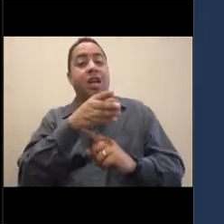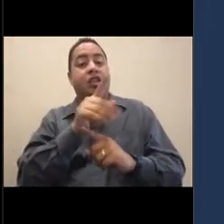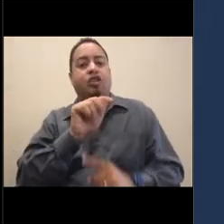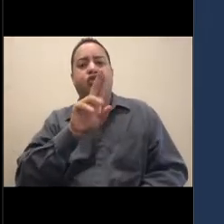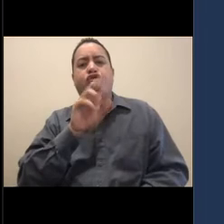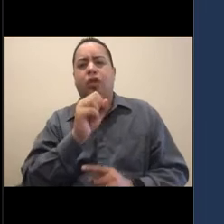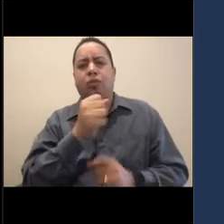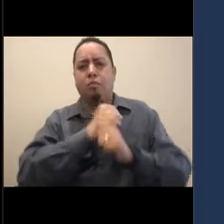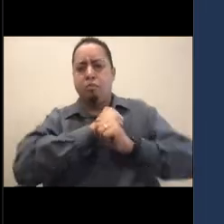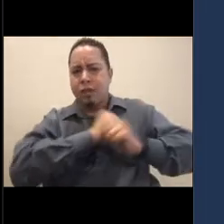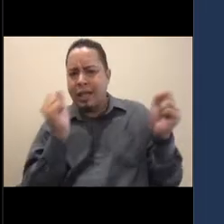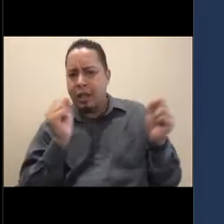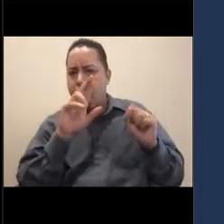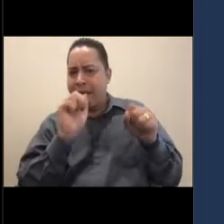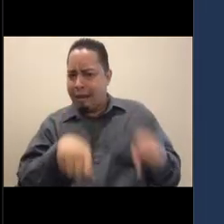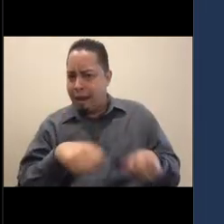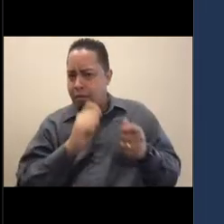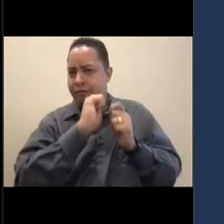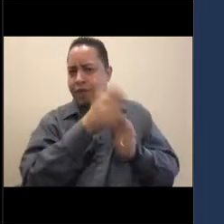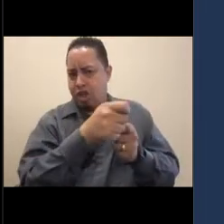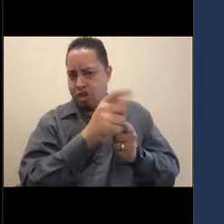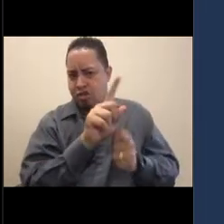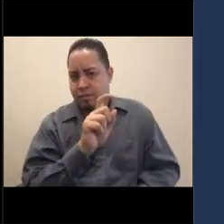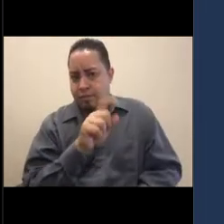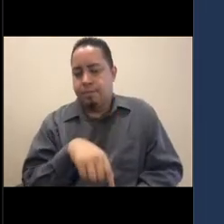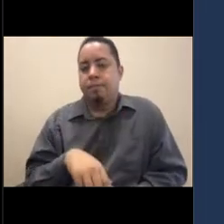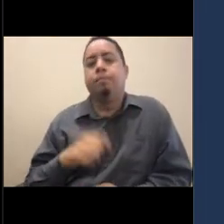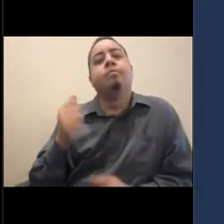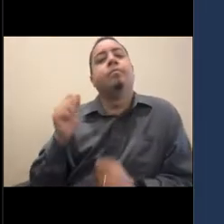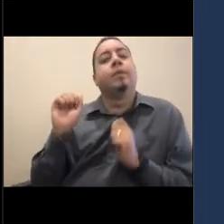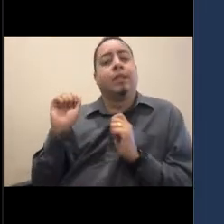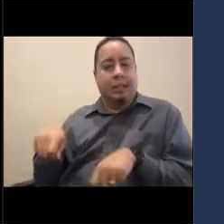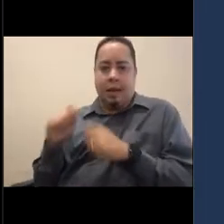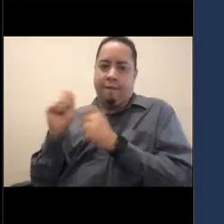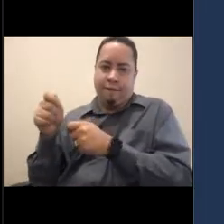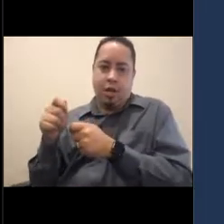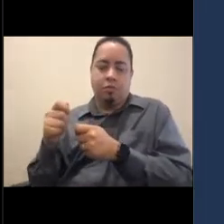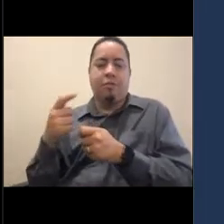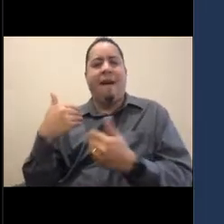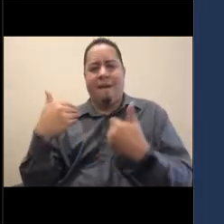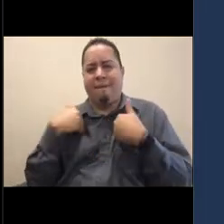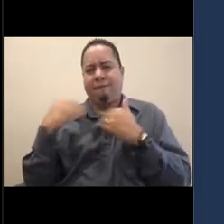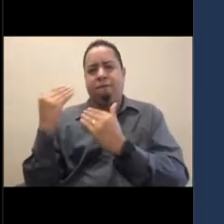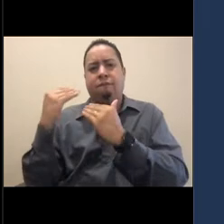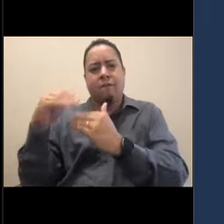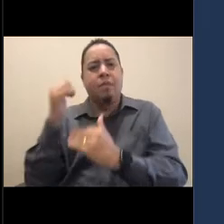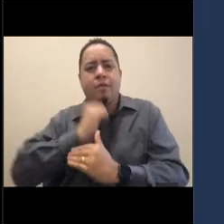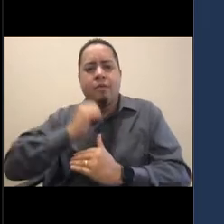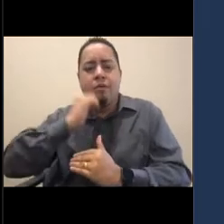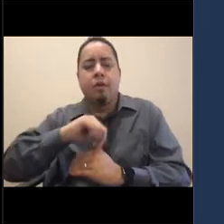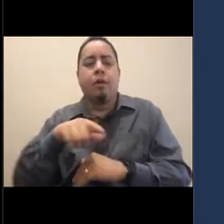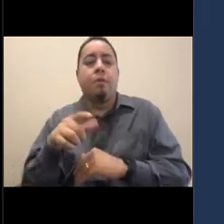You can fish for them. There is a certain limit each day, so you always have to make sure what you're fishing on any body of water,